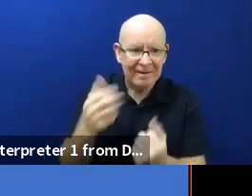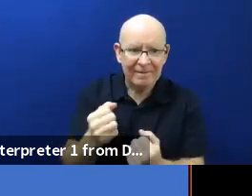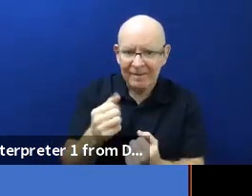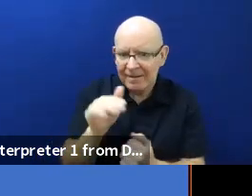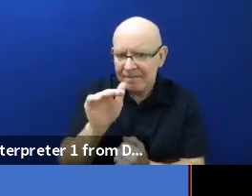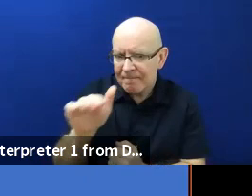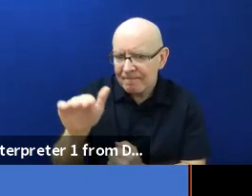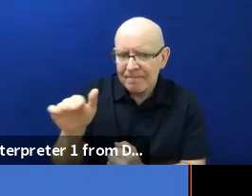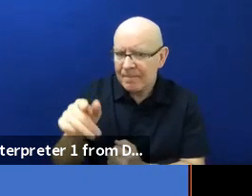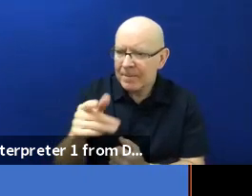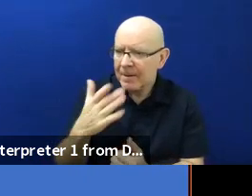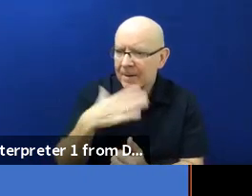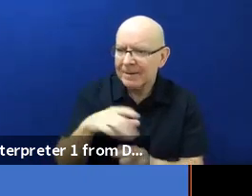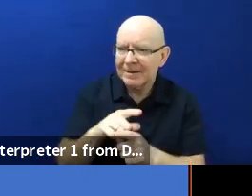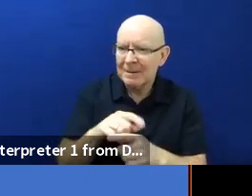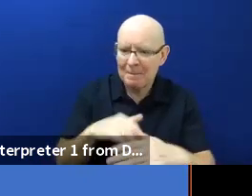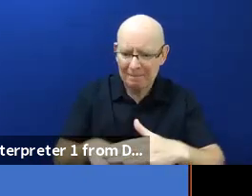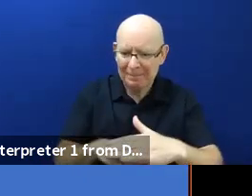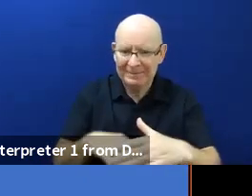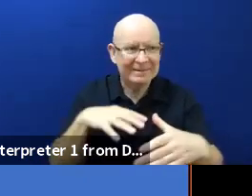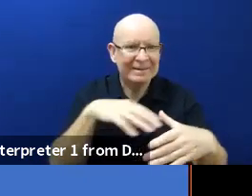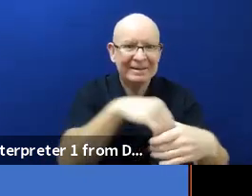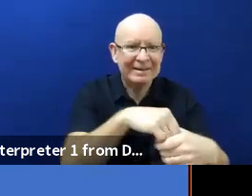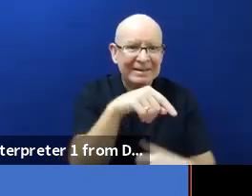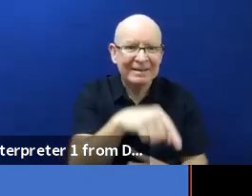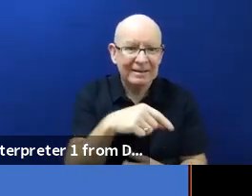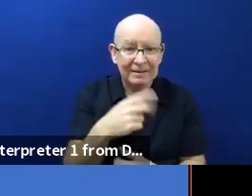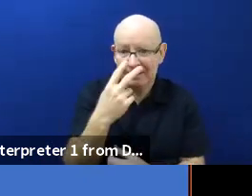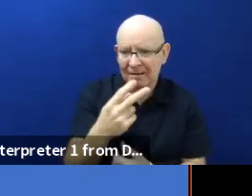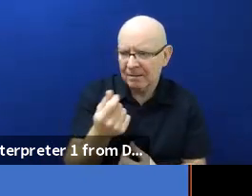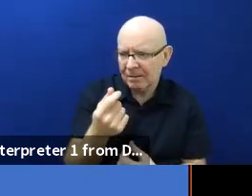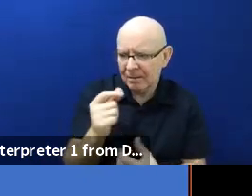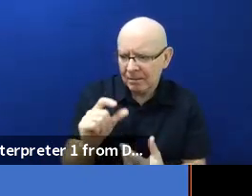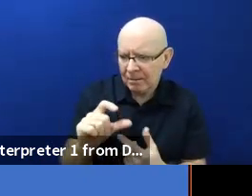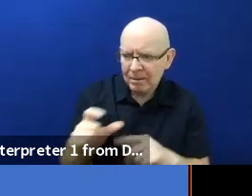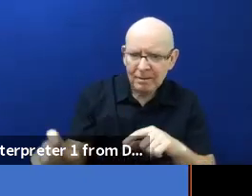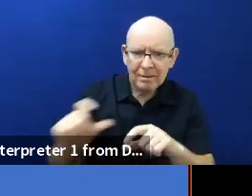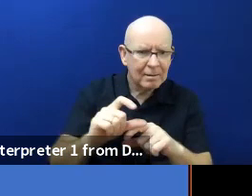and needs that they have into transport equipment and human support and assistance.